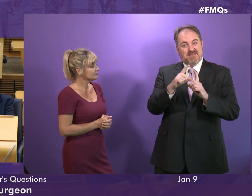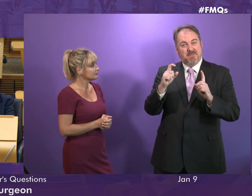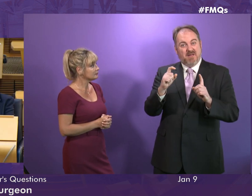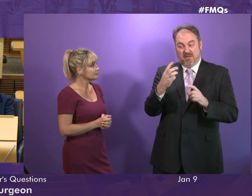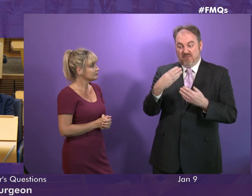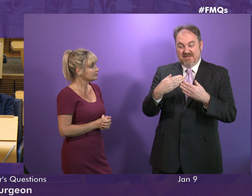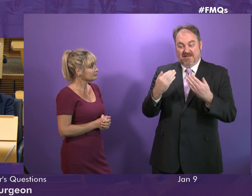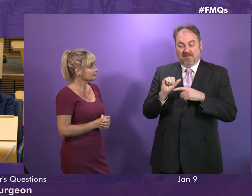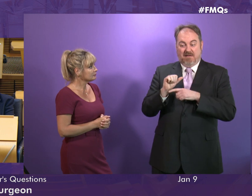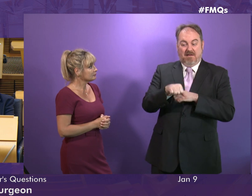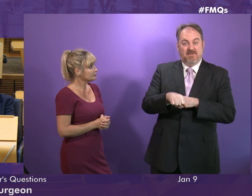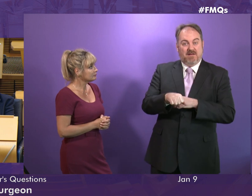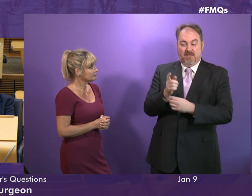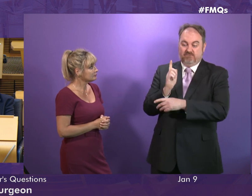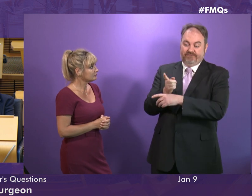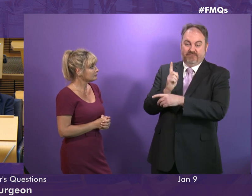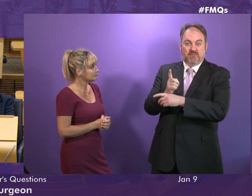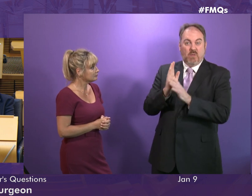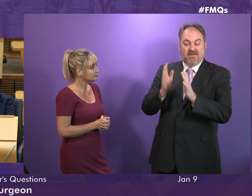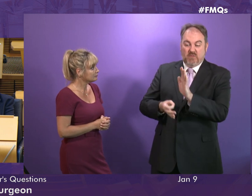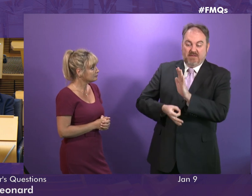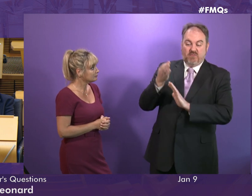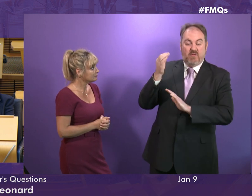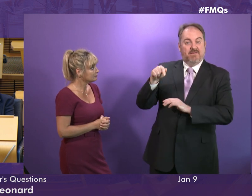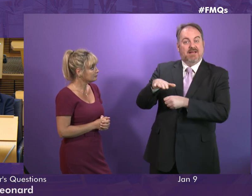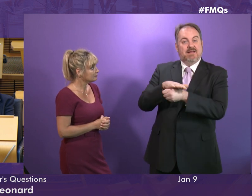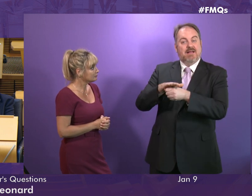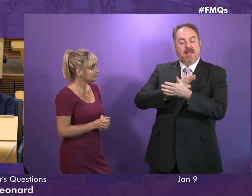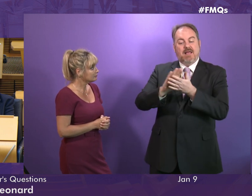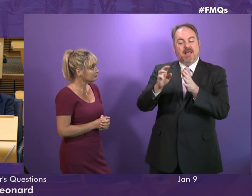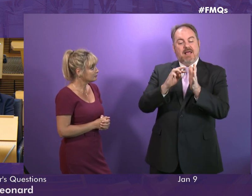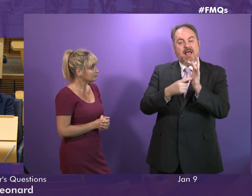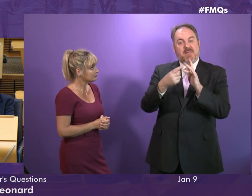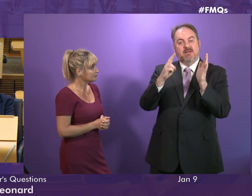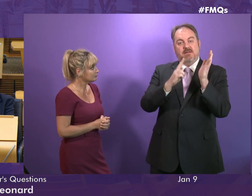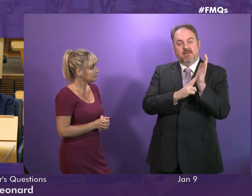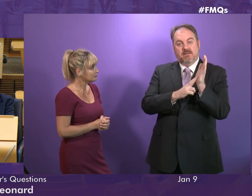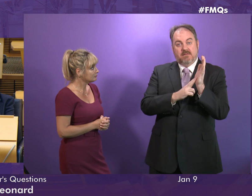serving the improvement notice on the Hamilton service, the Care Inspectorate issued a report